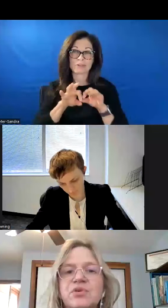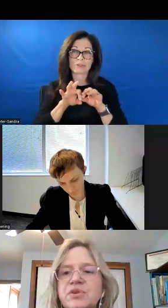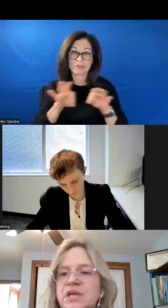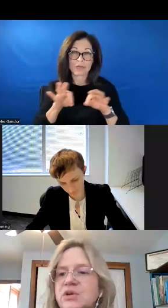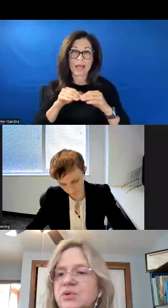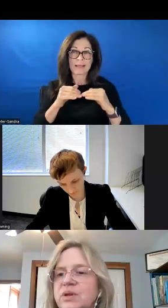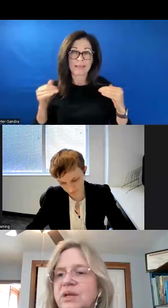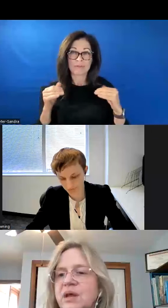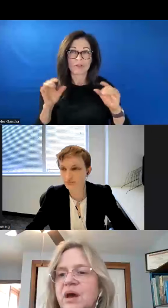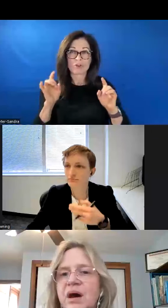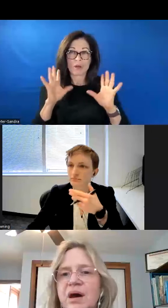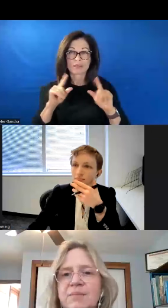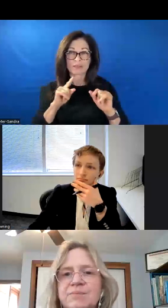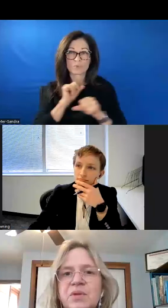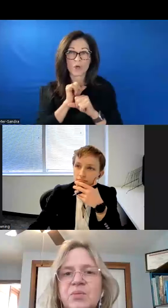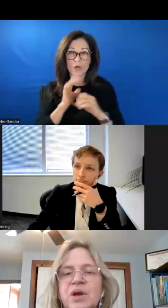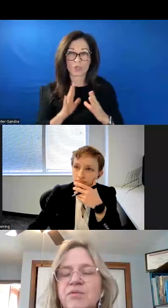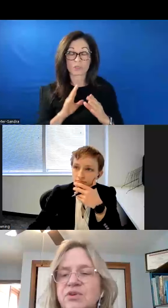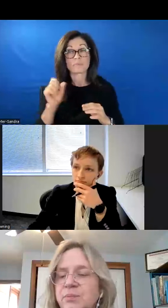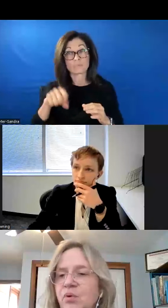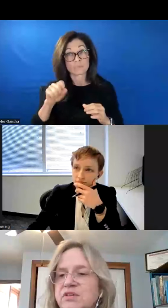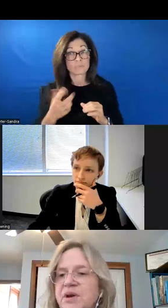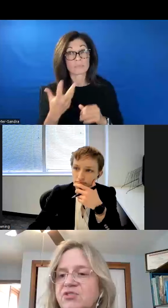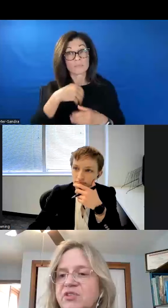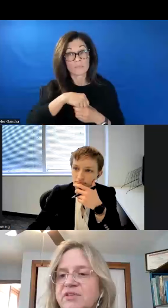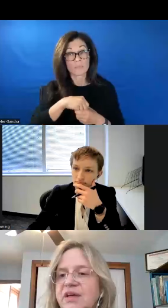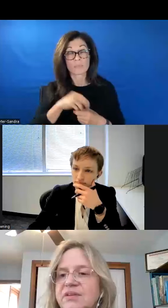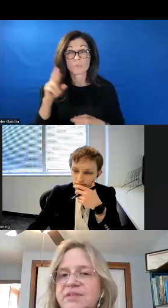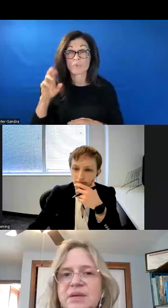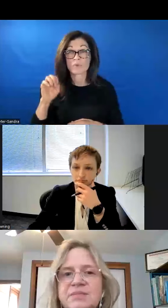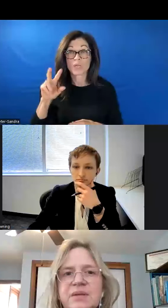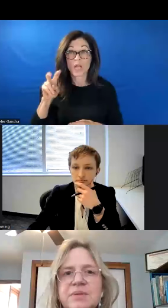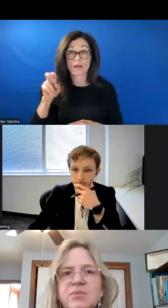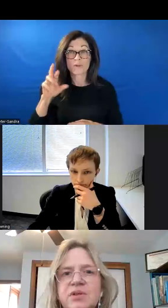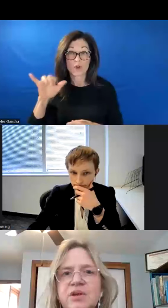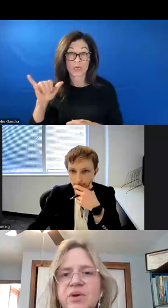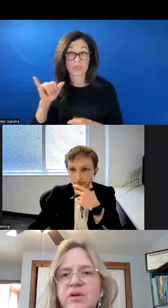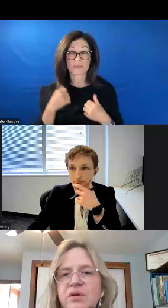AND RECRUITING SUPPORT SPECIALISTS AND THESE TEAMS ARE CRITICAL.